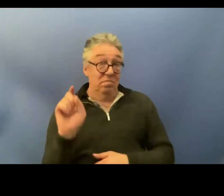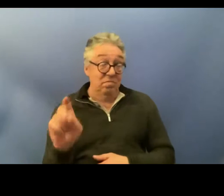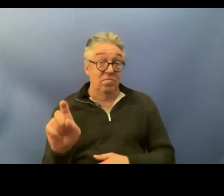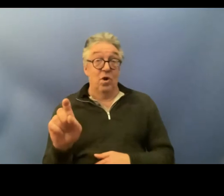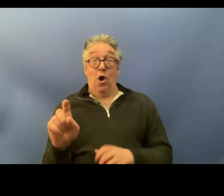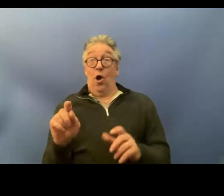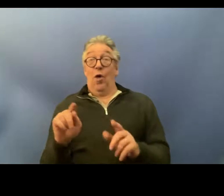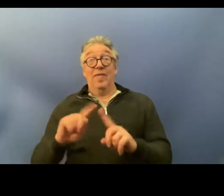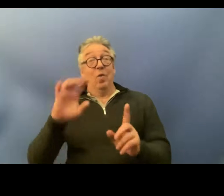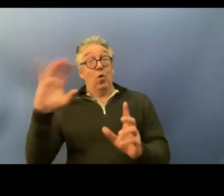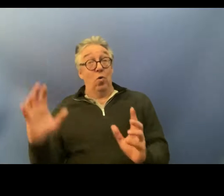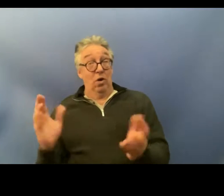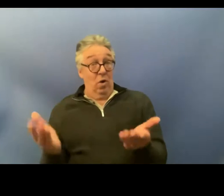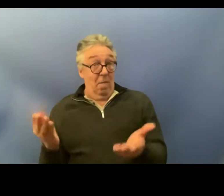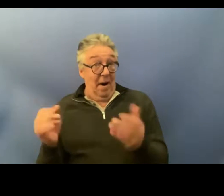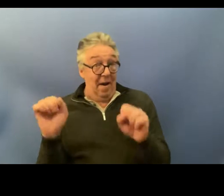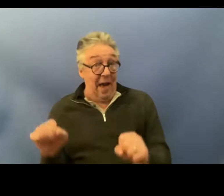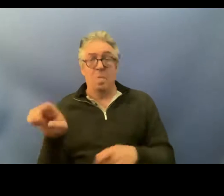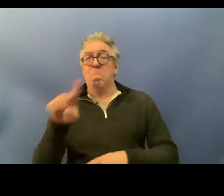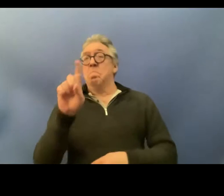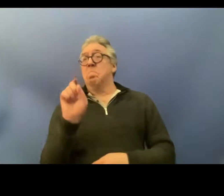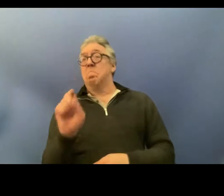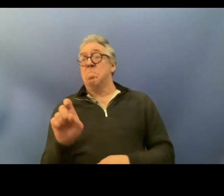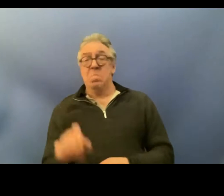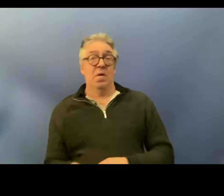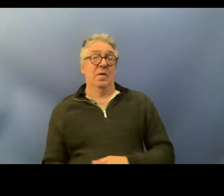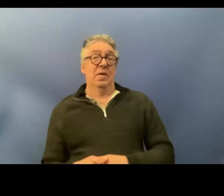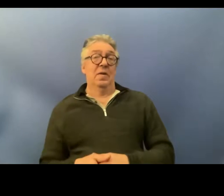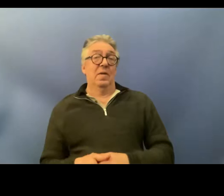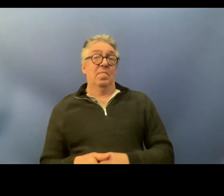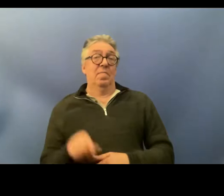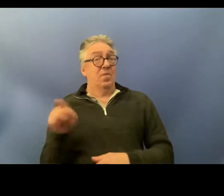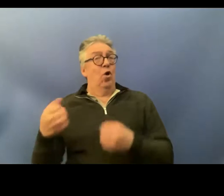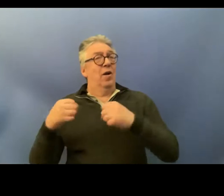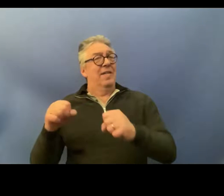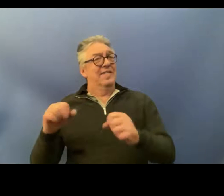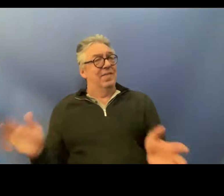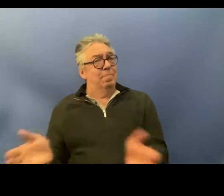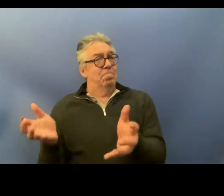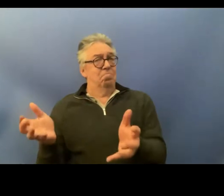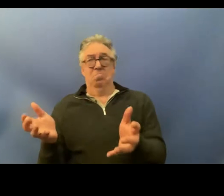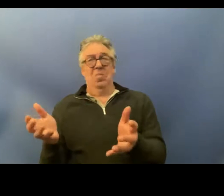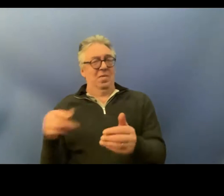another, to what extent we can scale up those initiatives, clearly, the fact that there